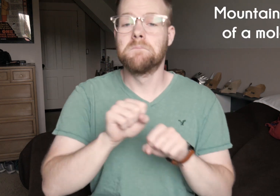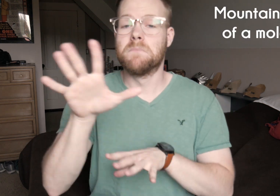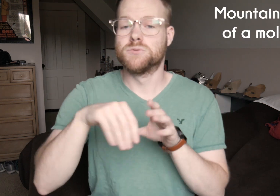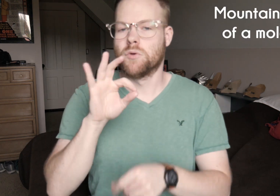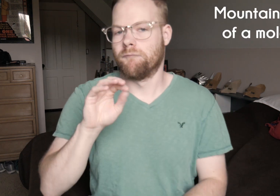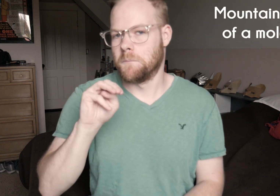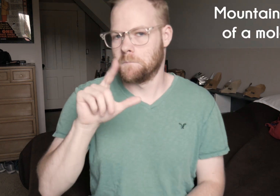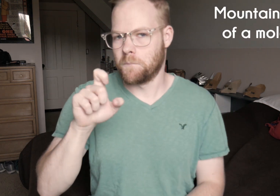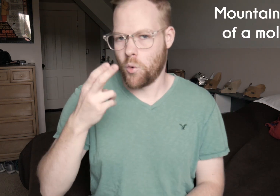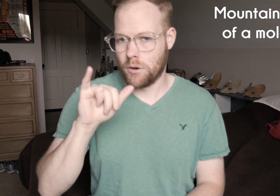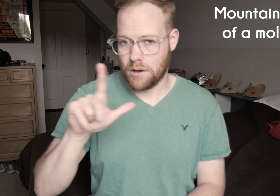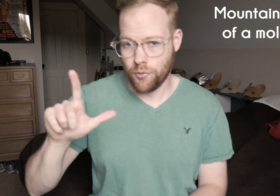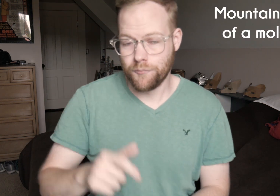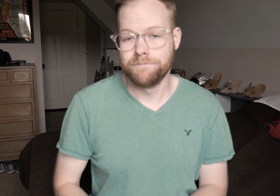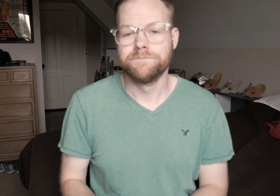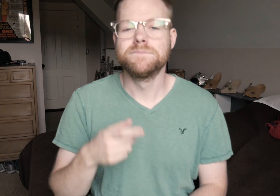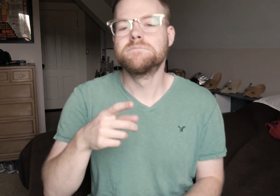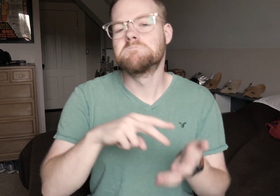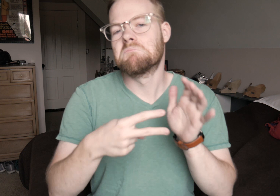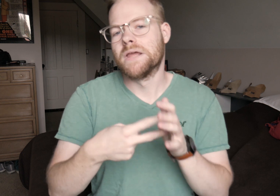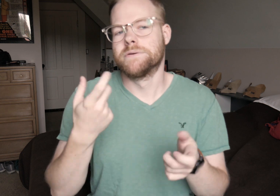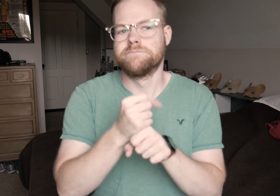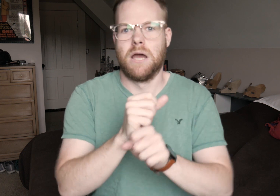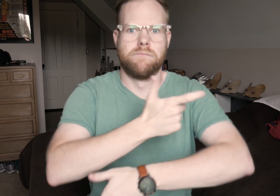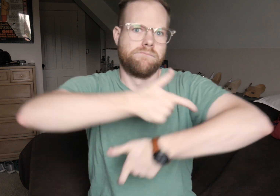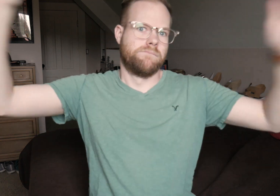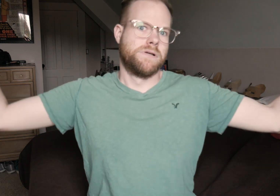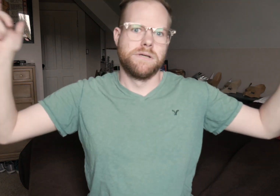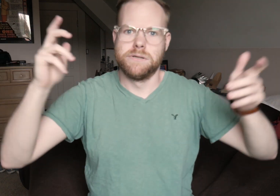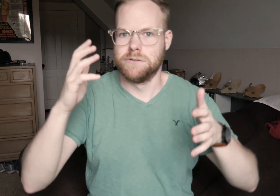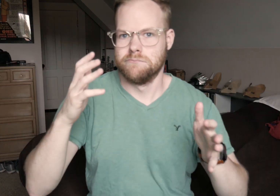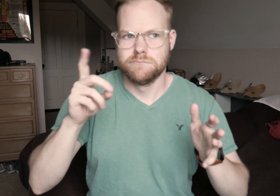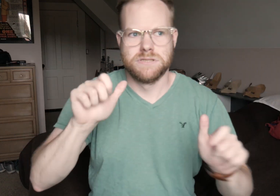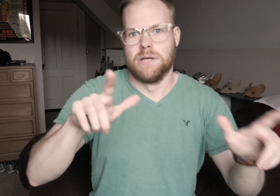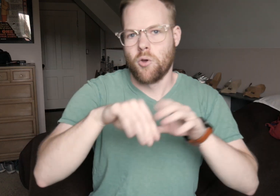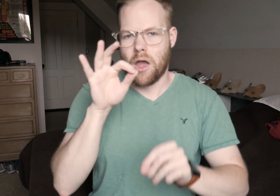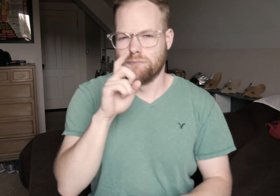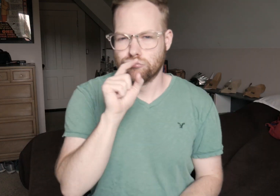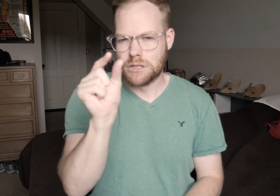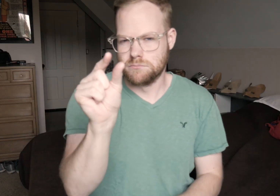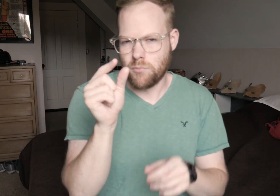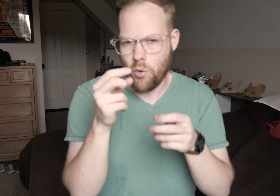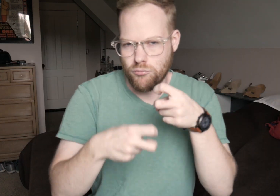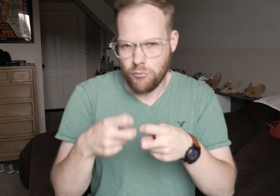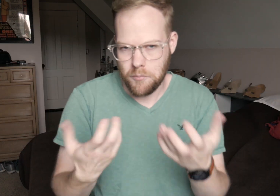Mountain out of a molehill. This is making a big deal out of a really small problem.